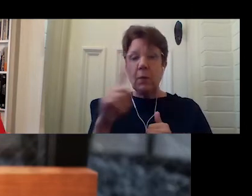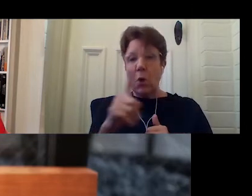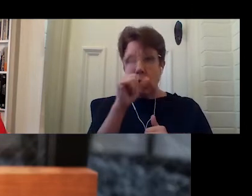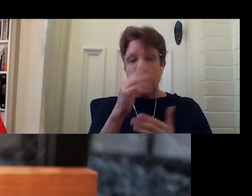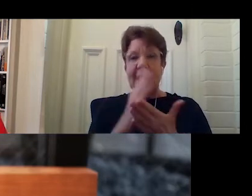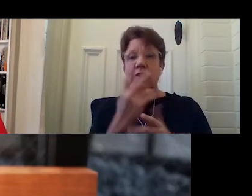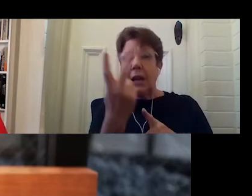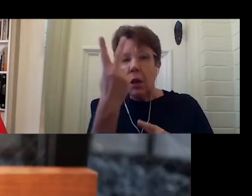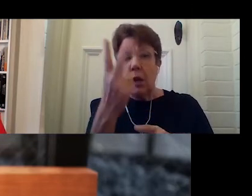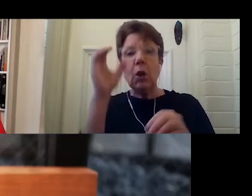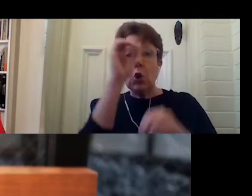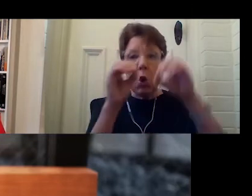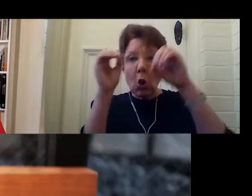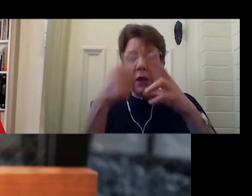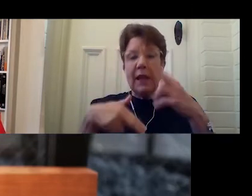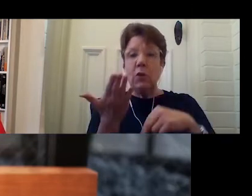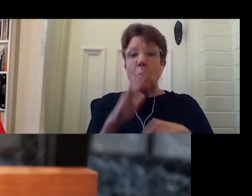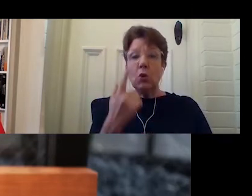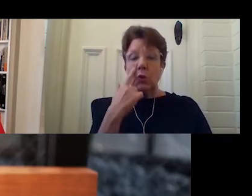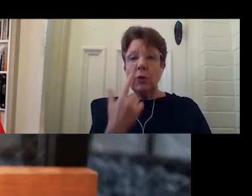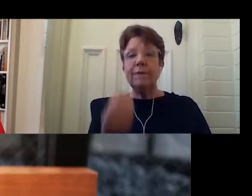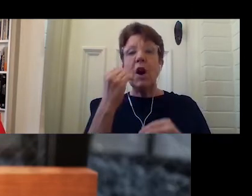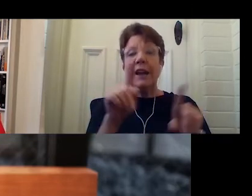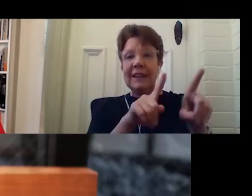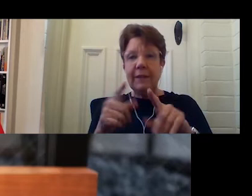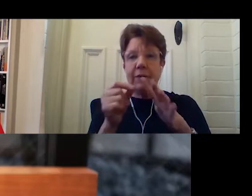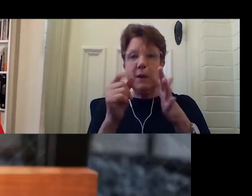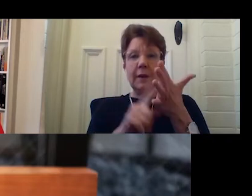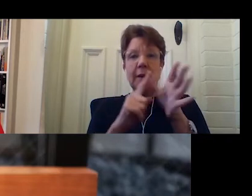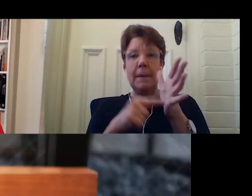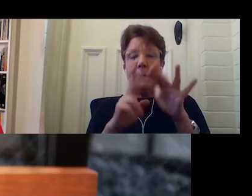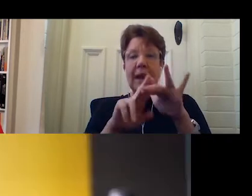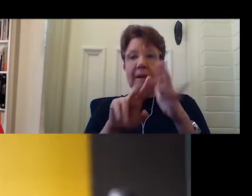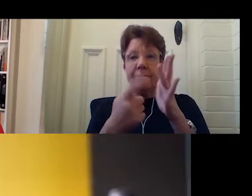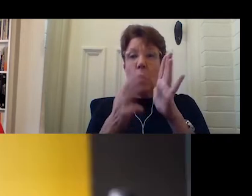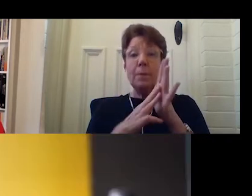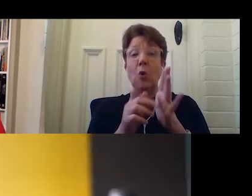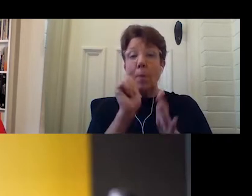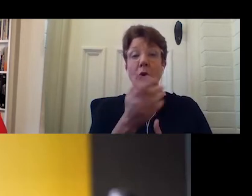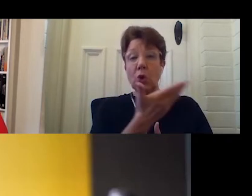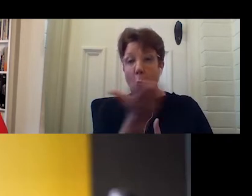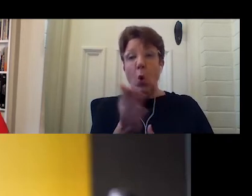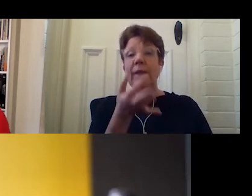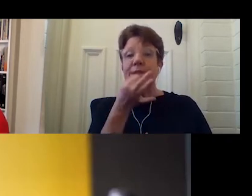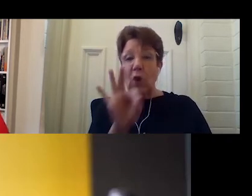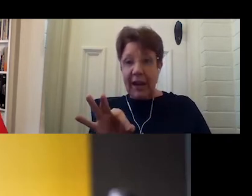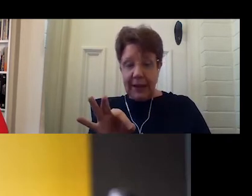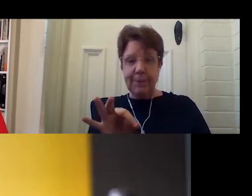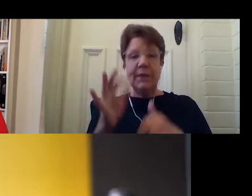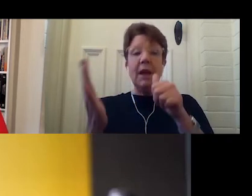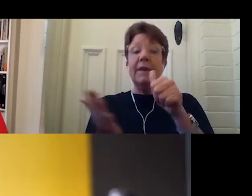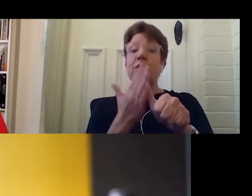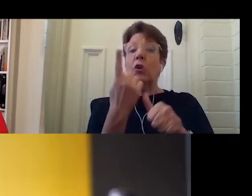out. The first one is called "Google